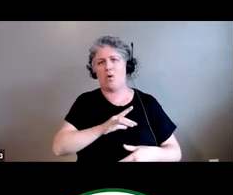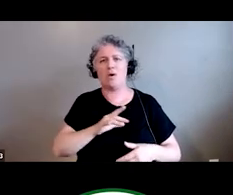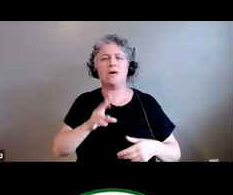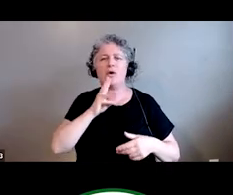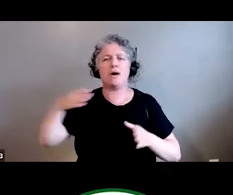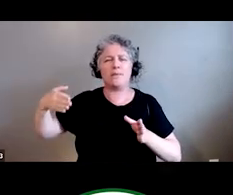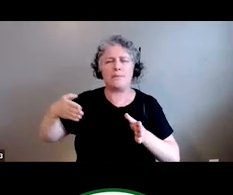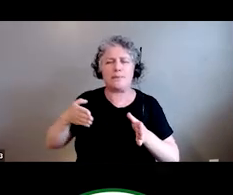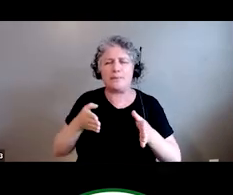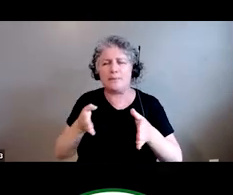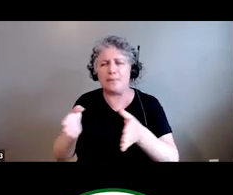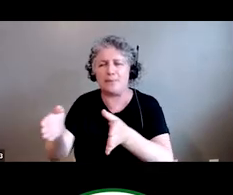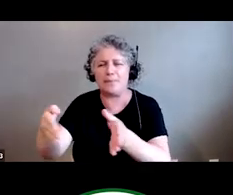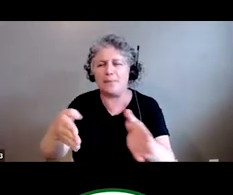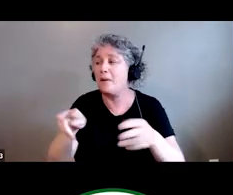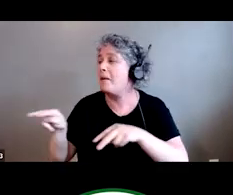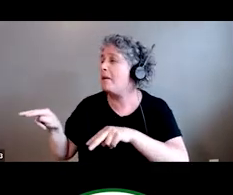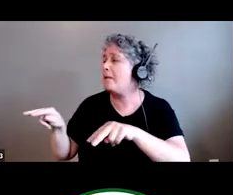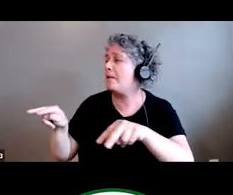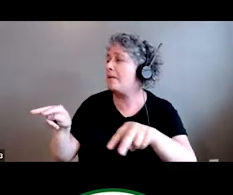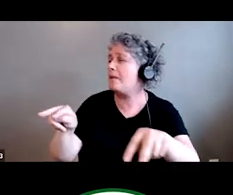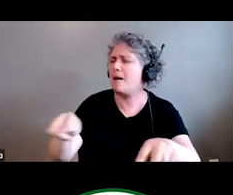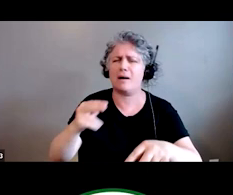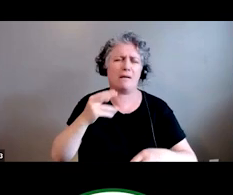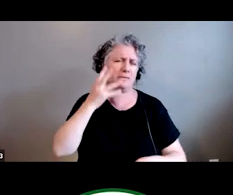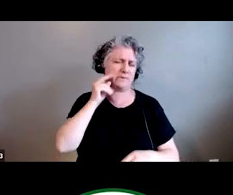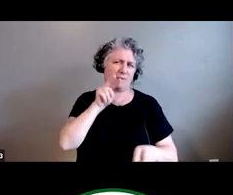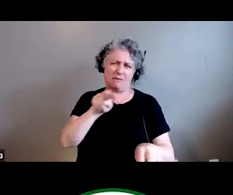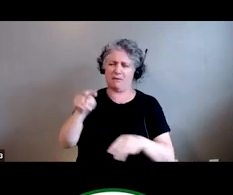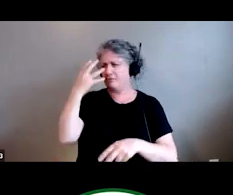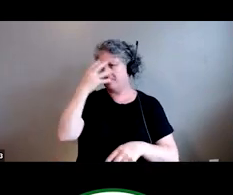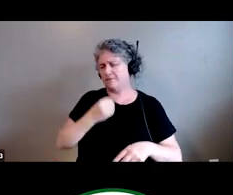With the recent introduction of accessibility legislation, first in Canada and now in BC,